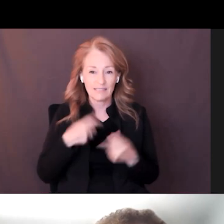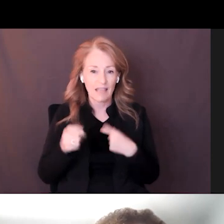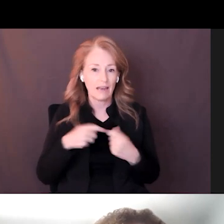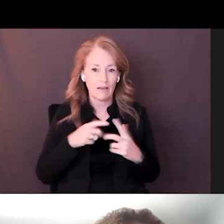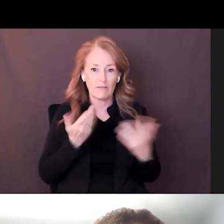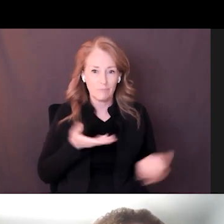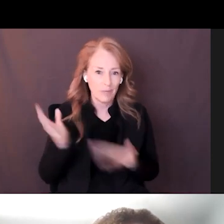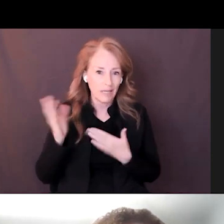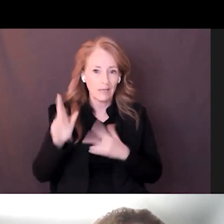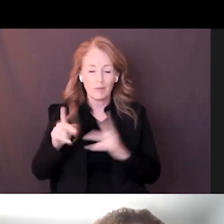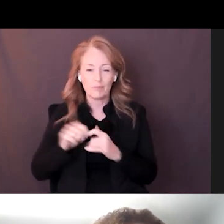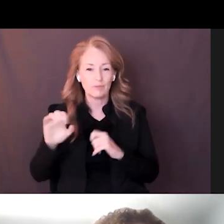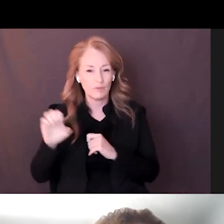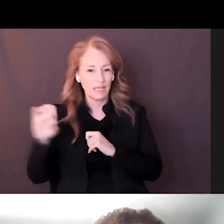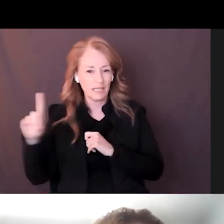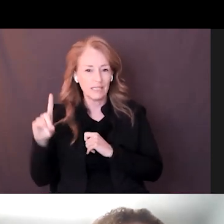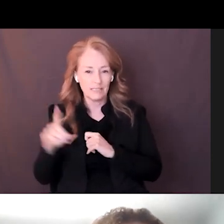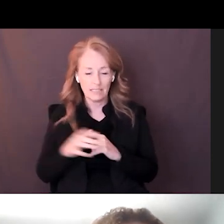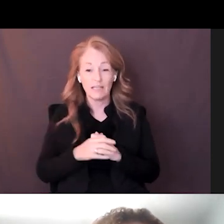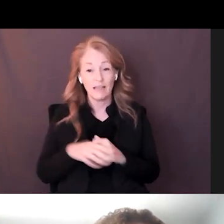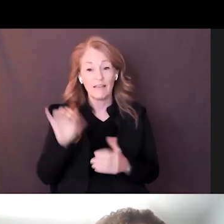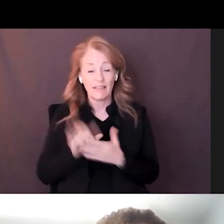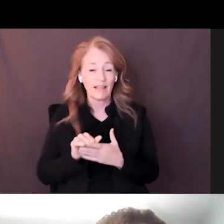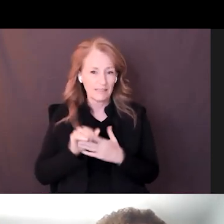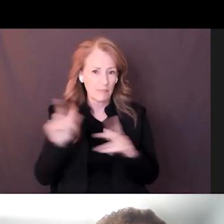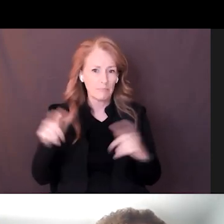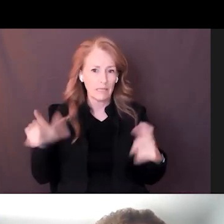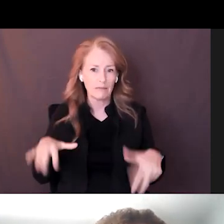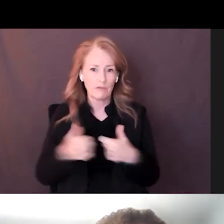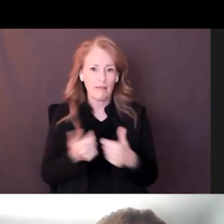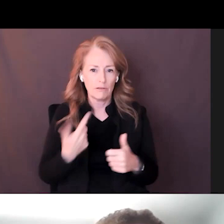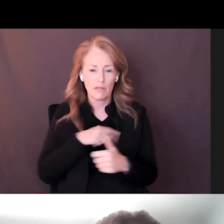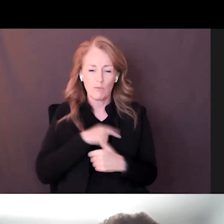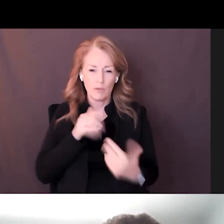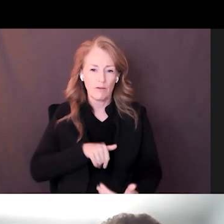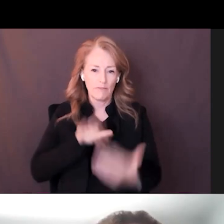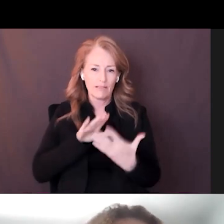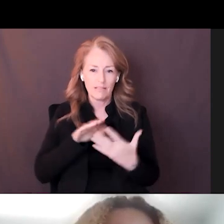CHALLENGES THAT WE ARE FACING IN PENNSYLVANIA.